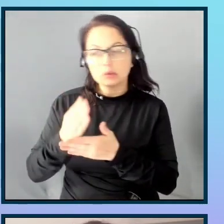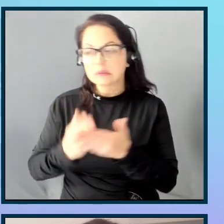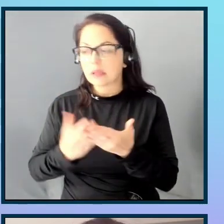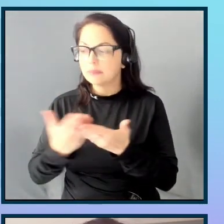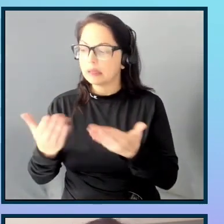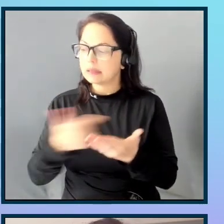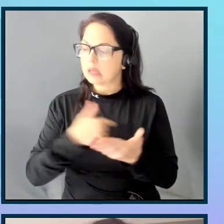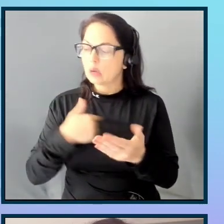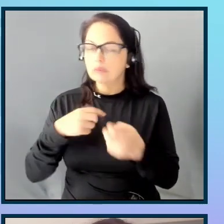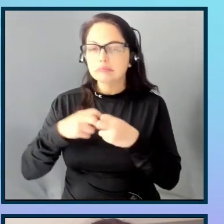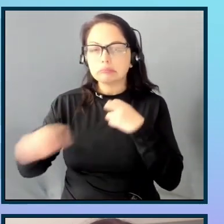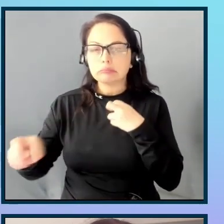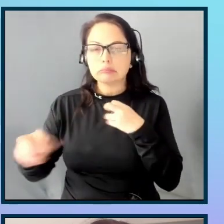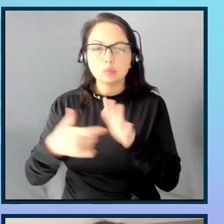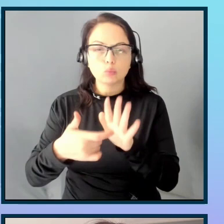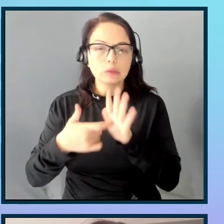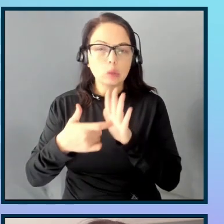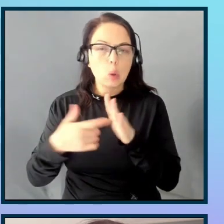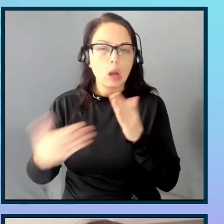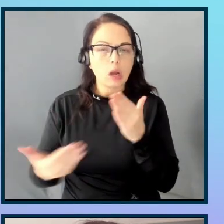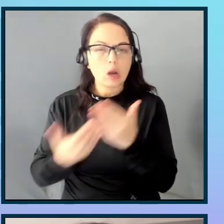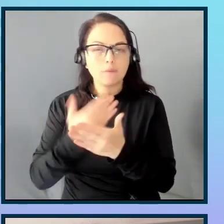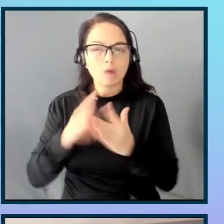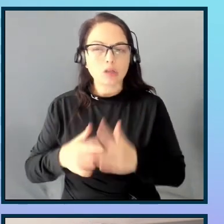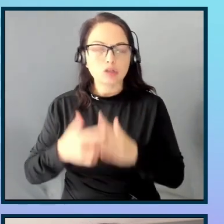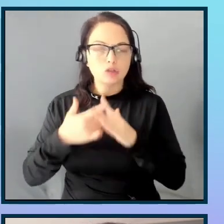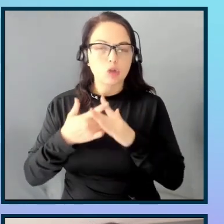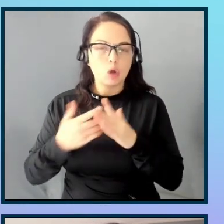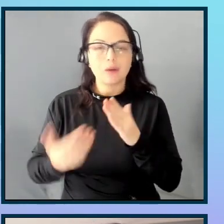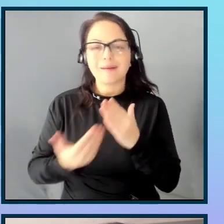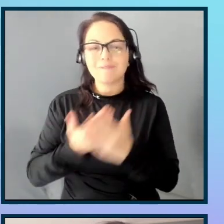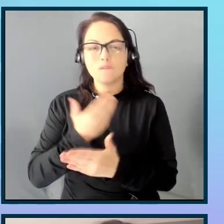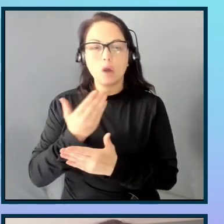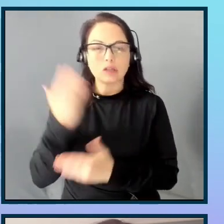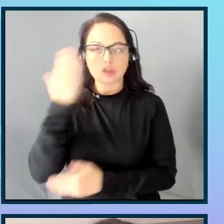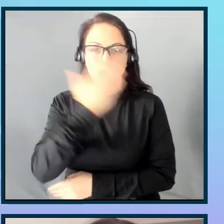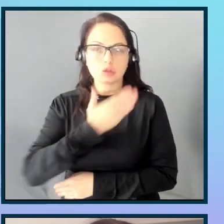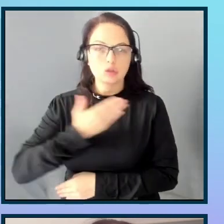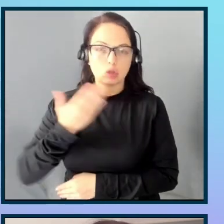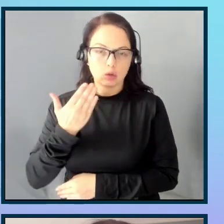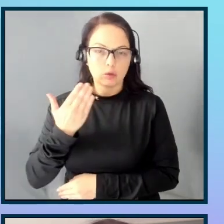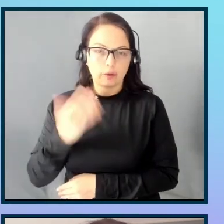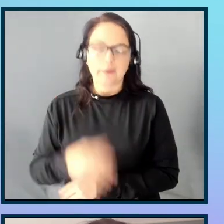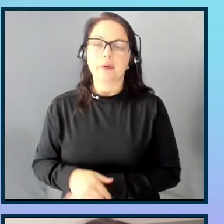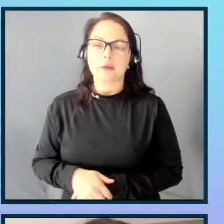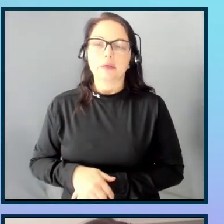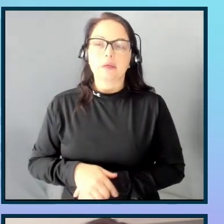which required a fresh start and a fresh look. And so the key areas we came to